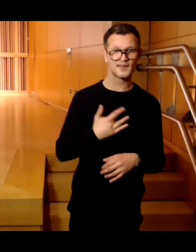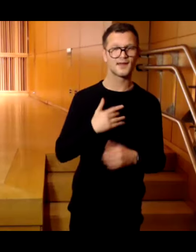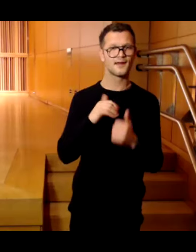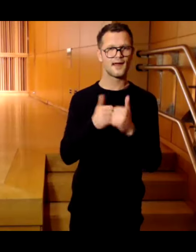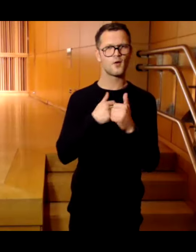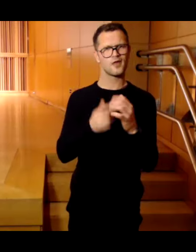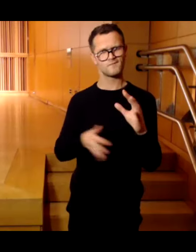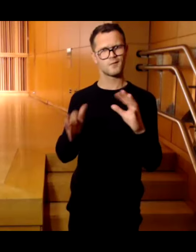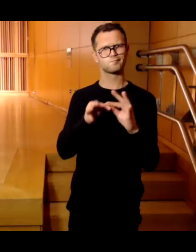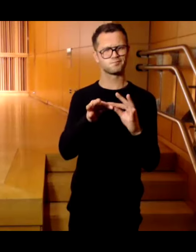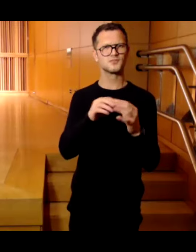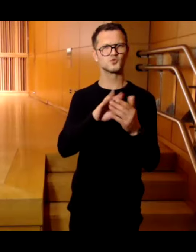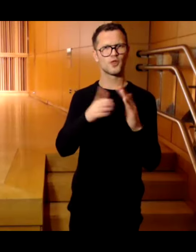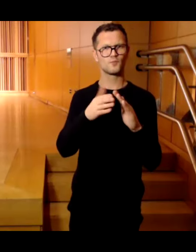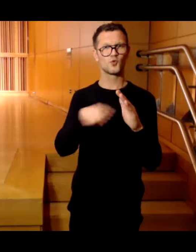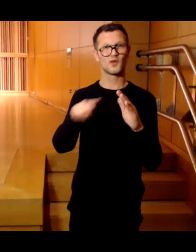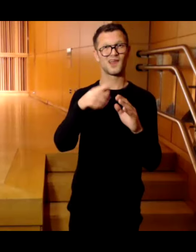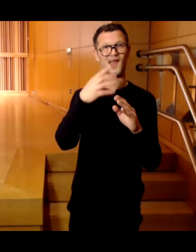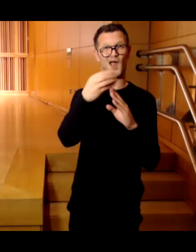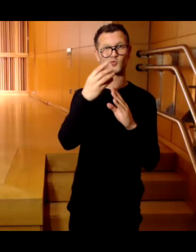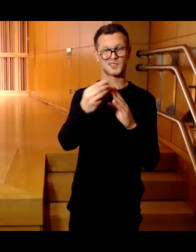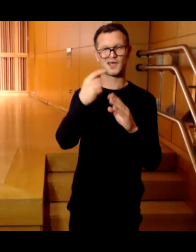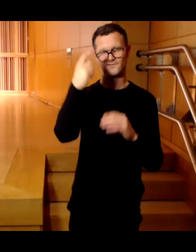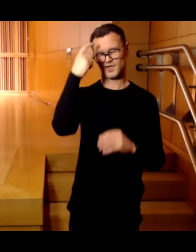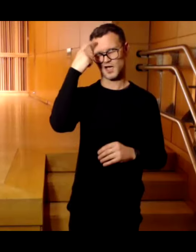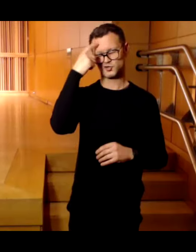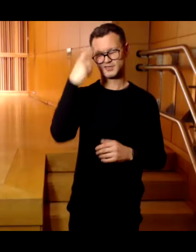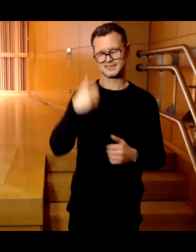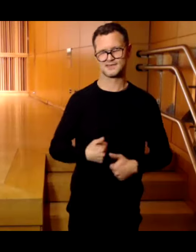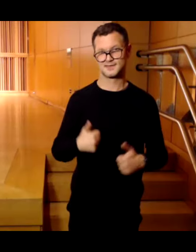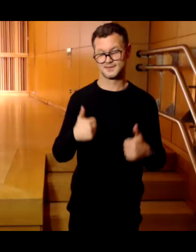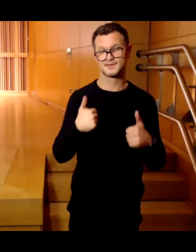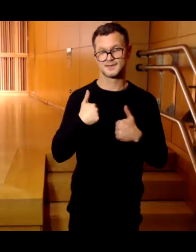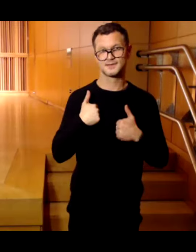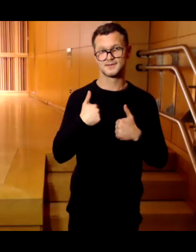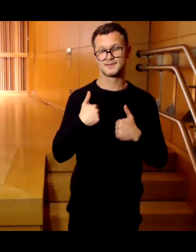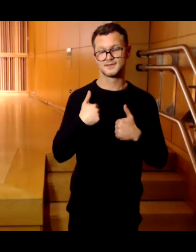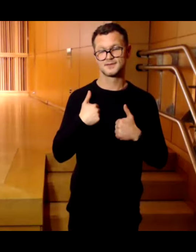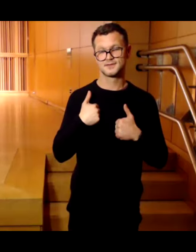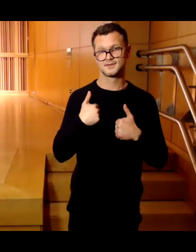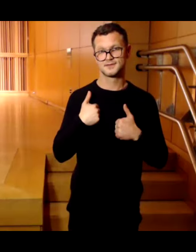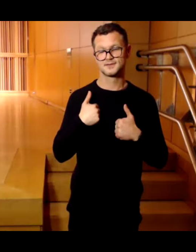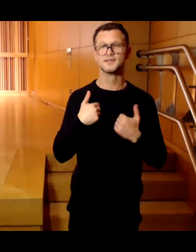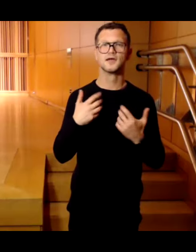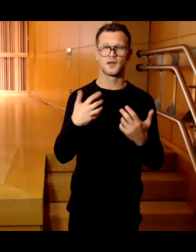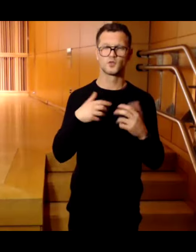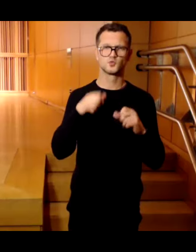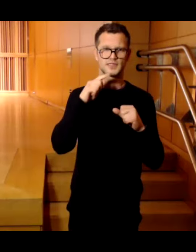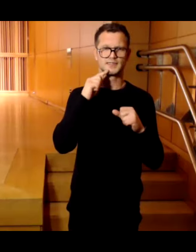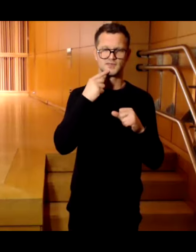that exist, for the most part, outside one's own conscious existence. In particular, I want to take seriously the role of ritual.